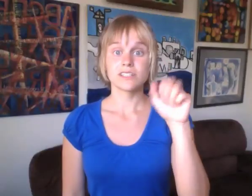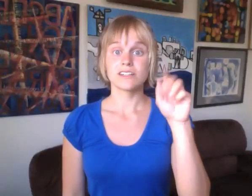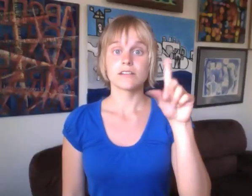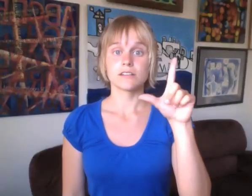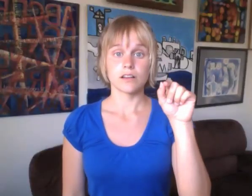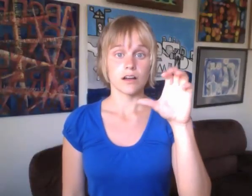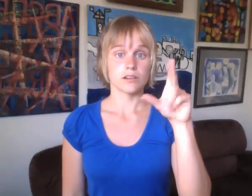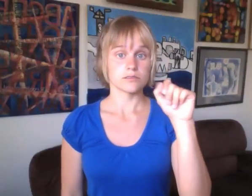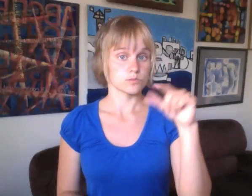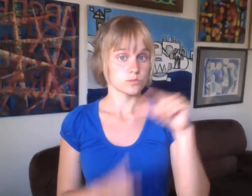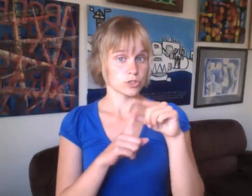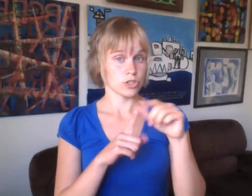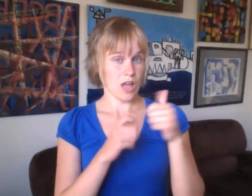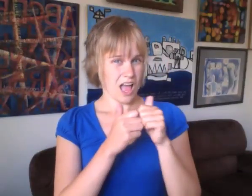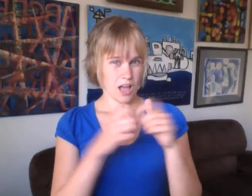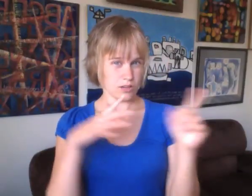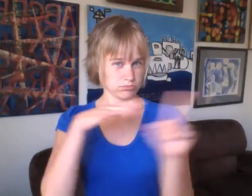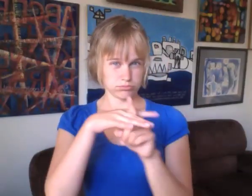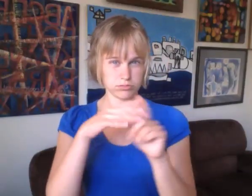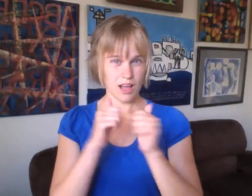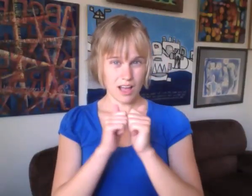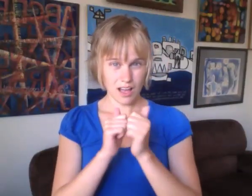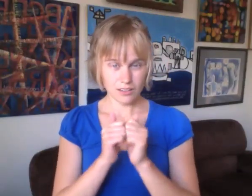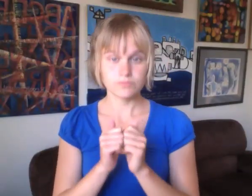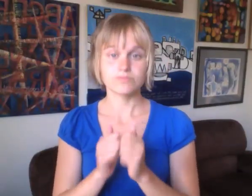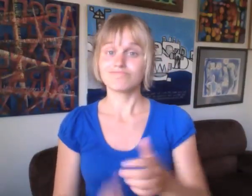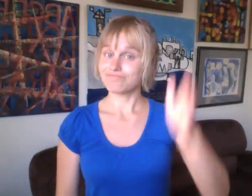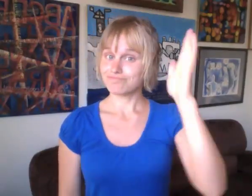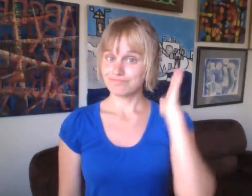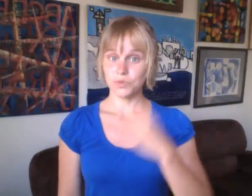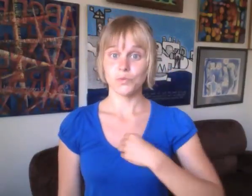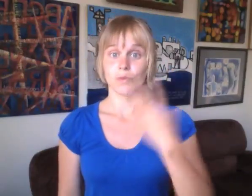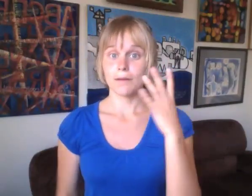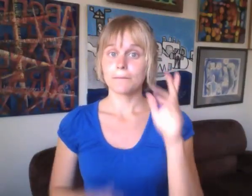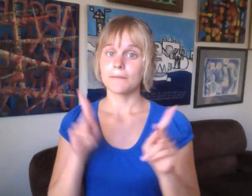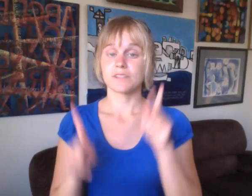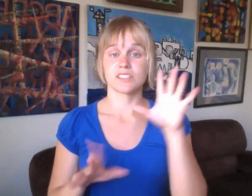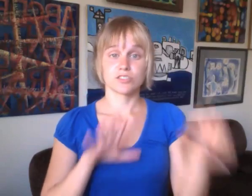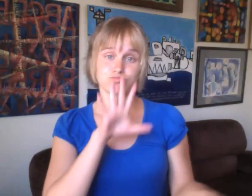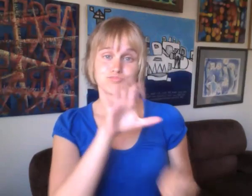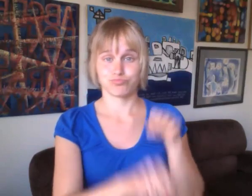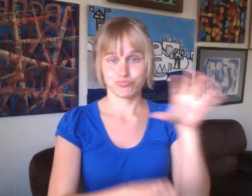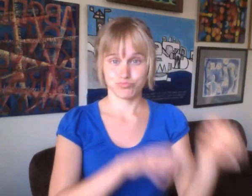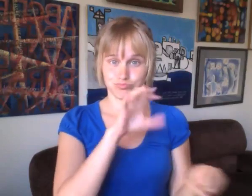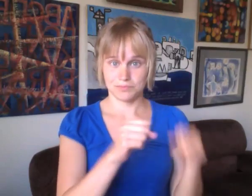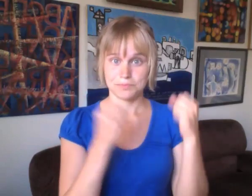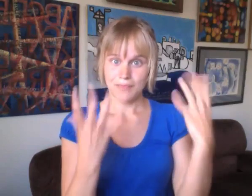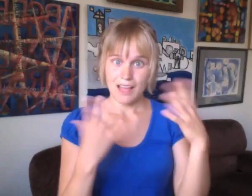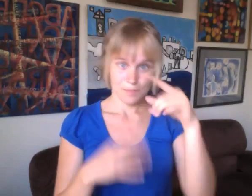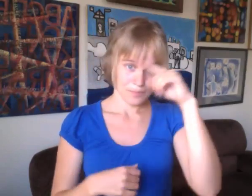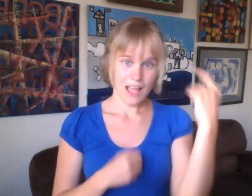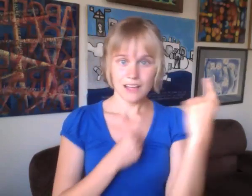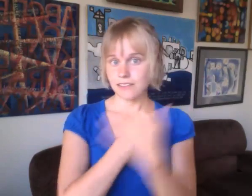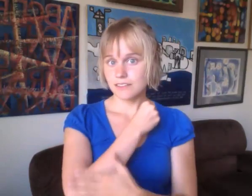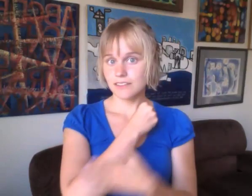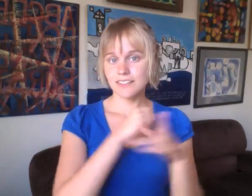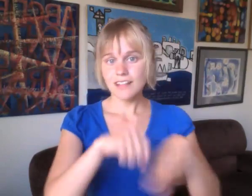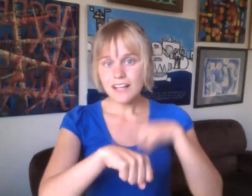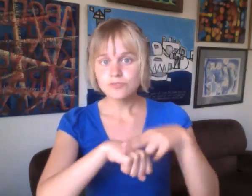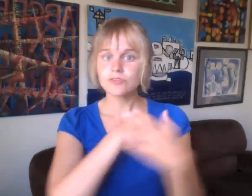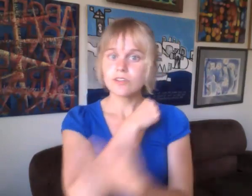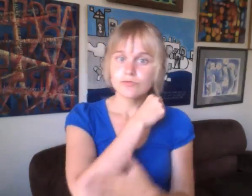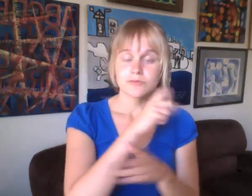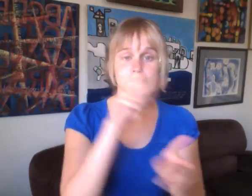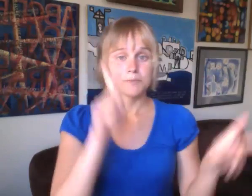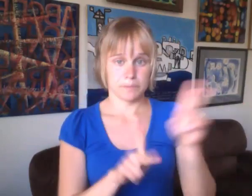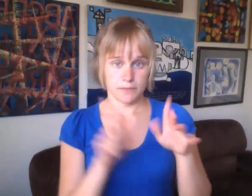The word "dreadlocks" was coined by white colonists and slave owners...